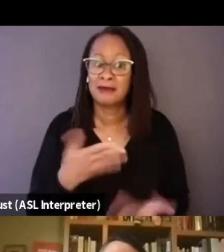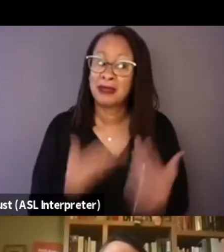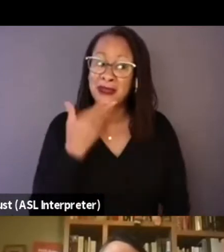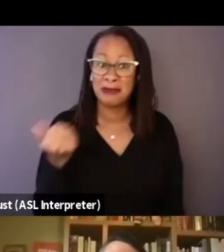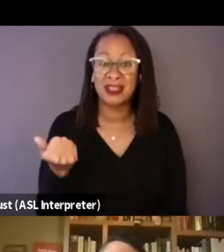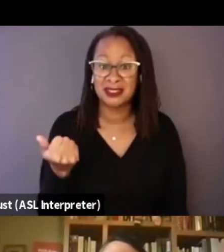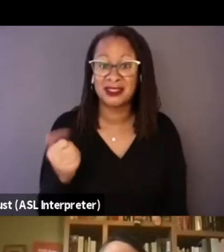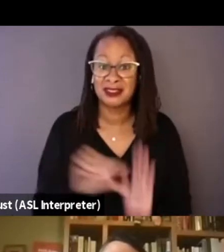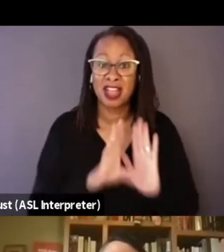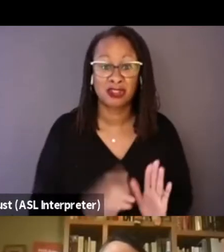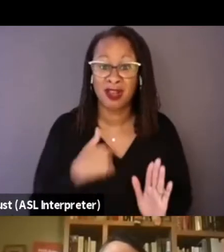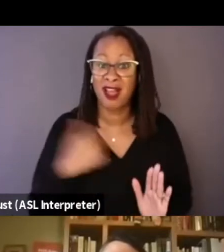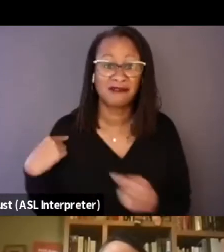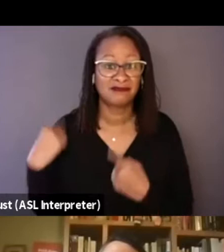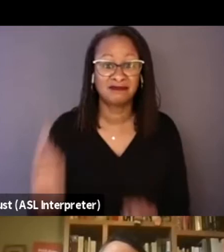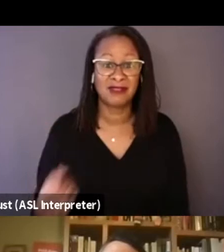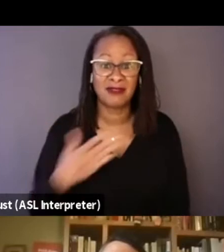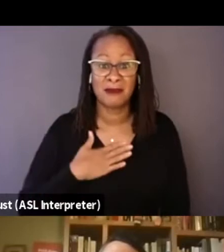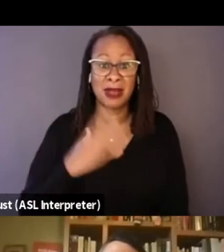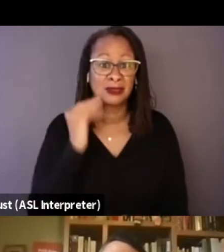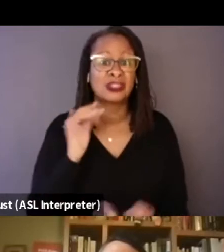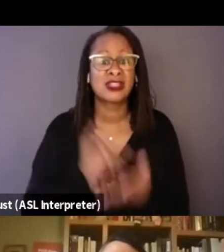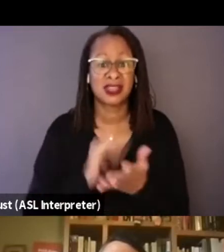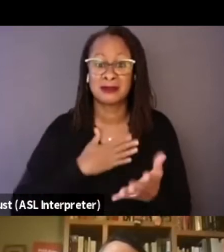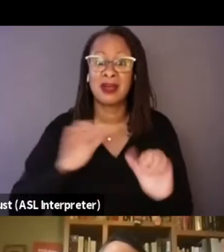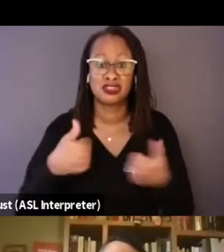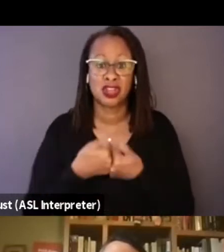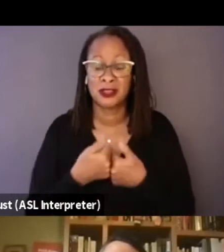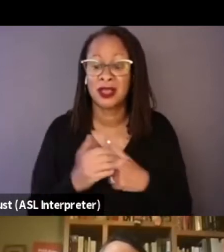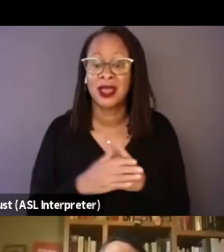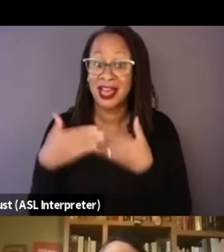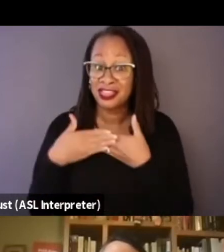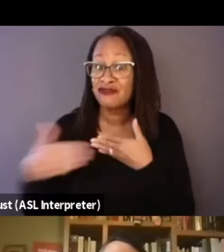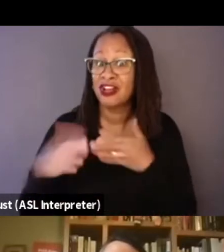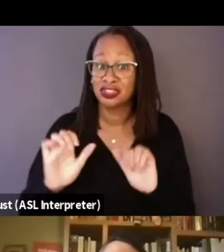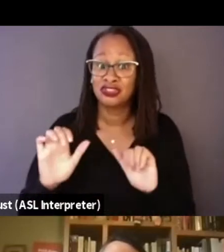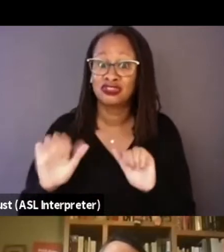I think this is my challenge. The rest of the challenge is complicated,